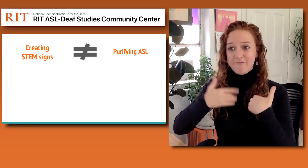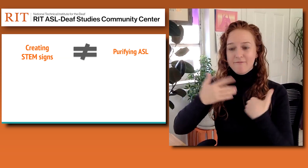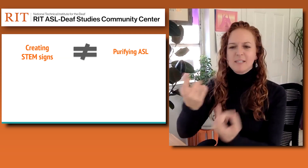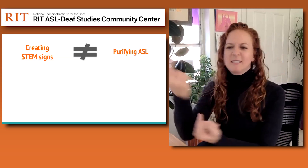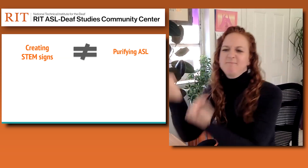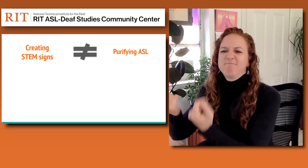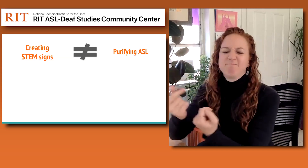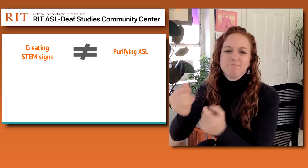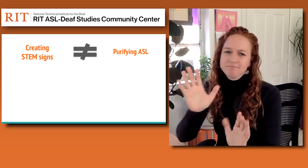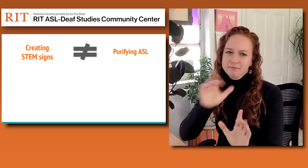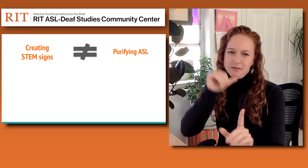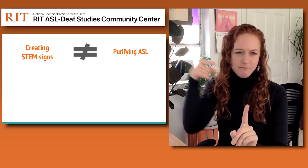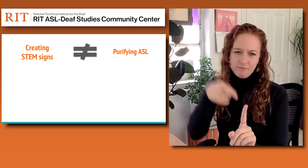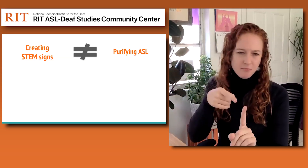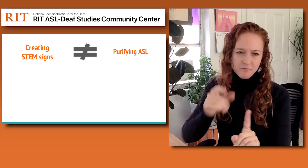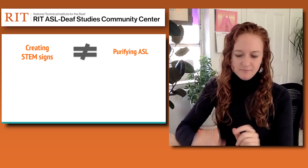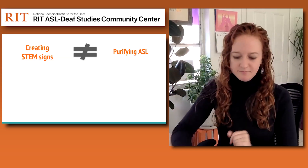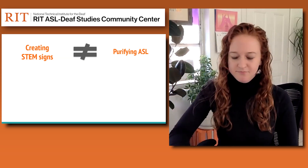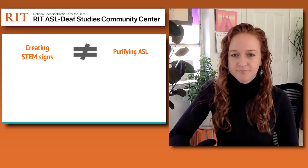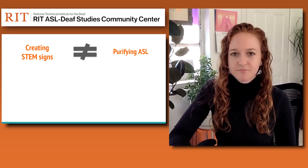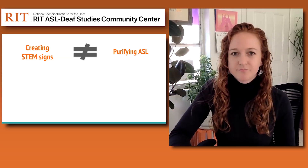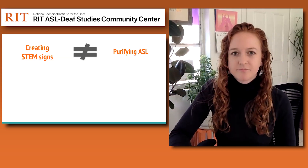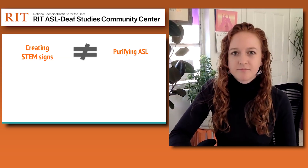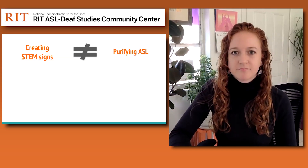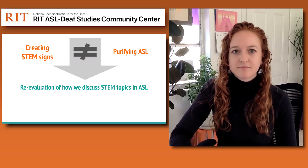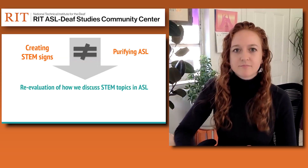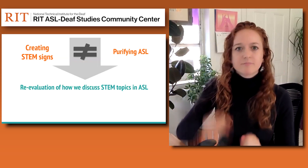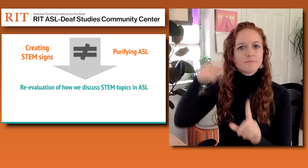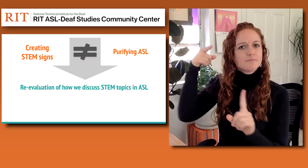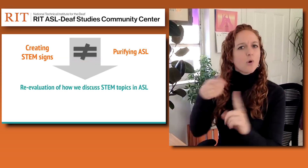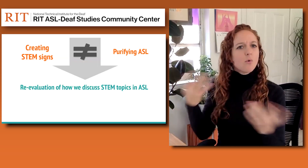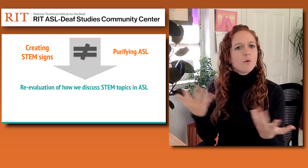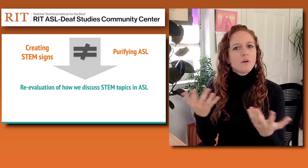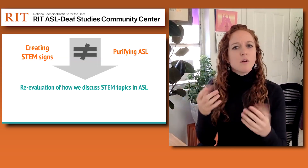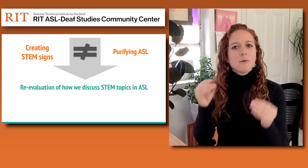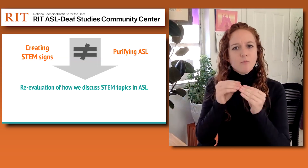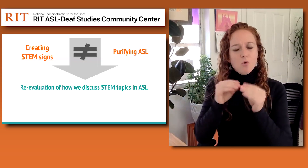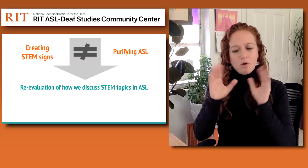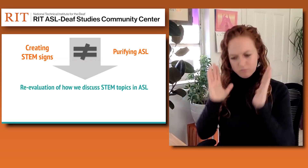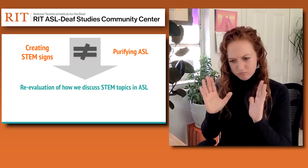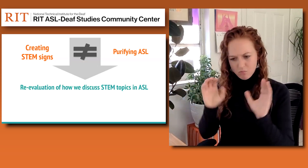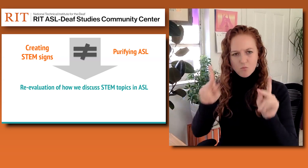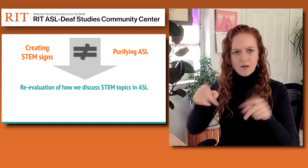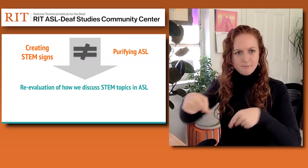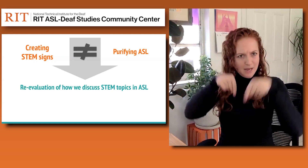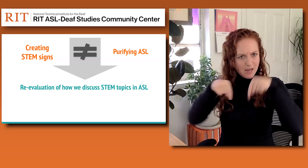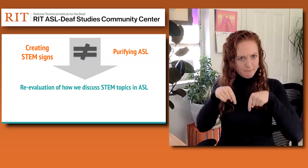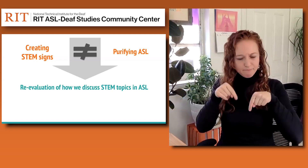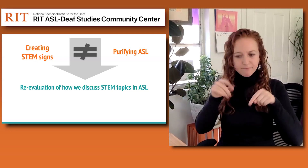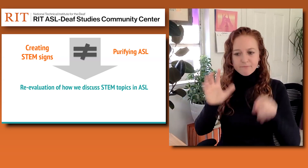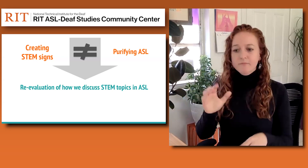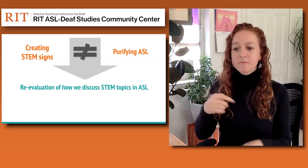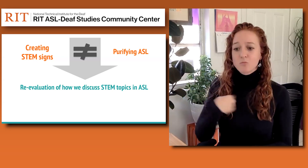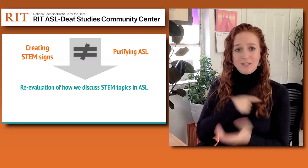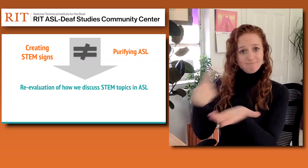and we're not getting rid of signs. That's not the intention of this. The intention is we should back up,